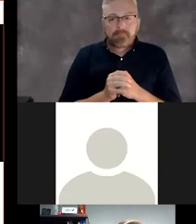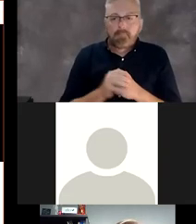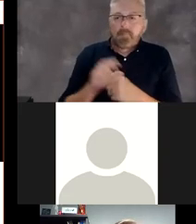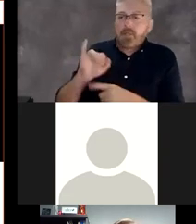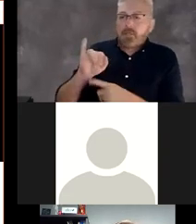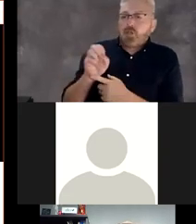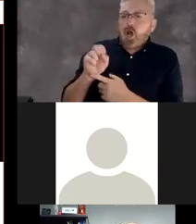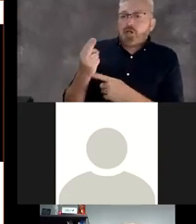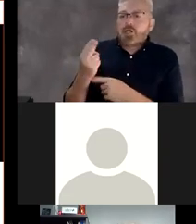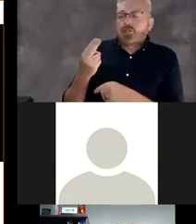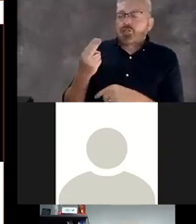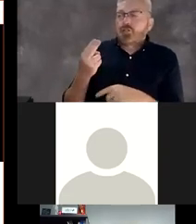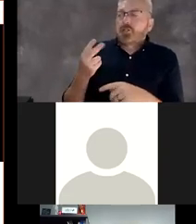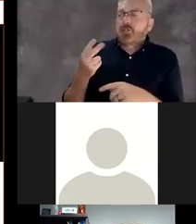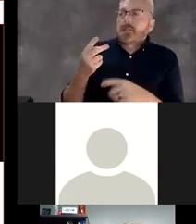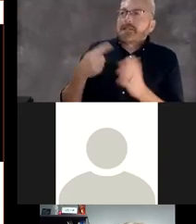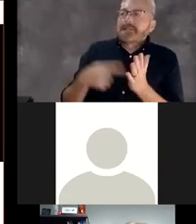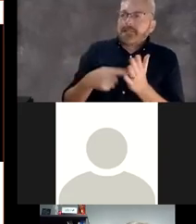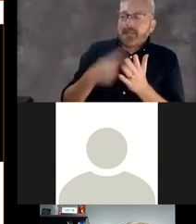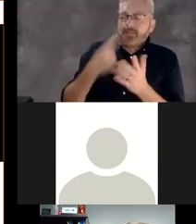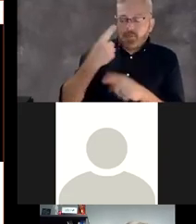JUST SO YOU HAVE A THOUGHT IN THE BACK OF YOUR MIND THAT, OH,